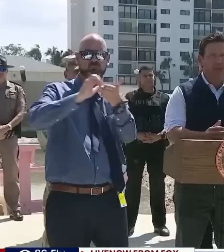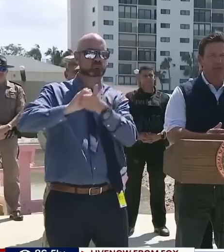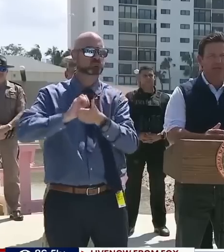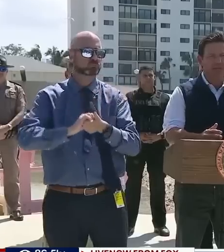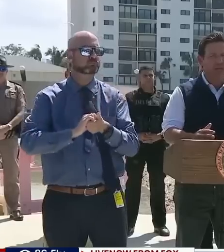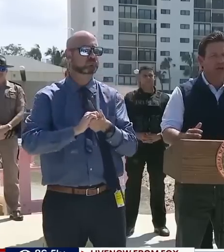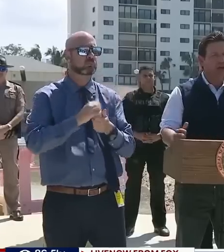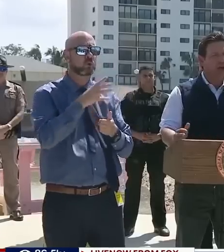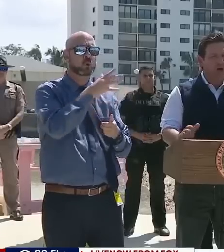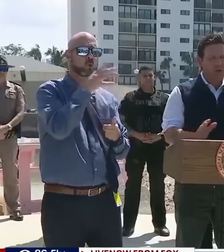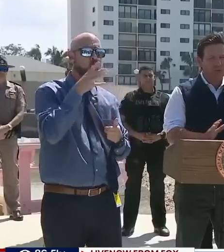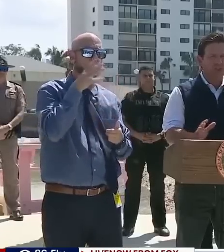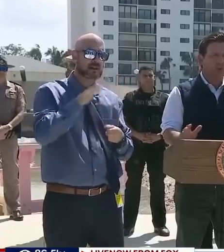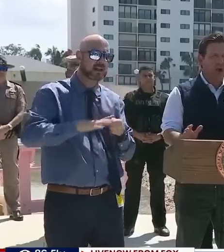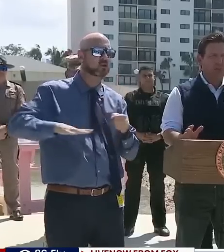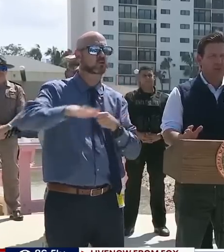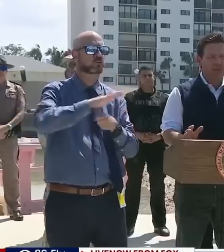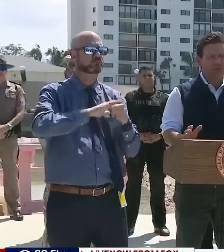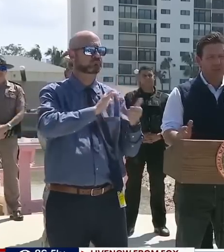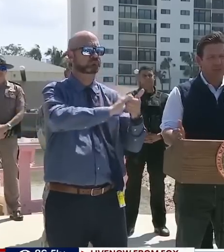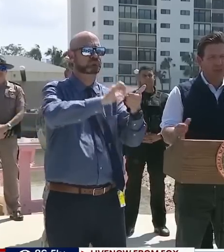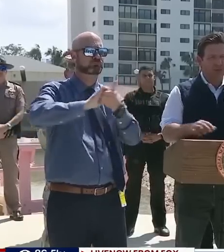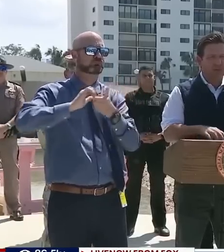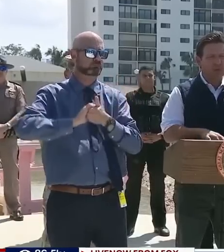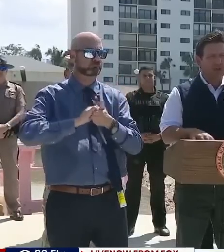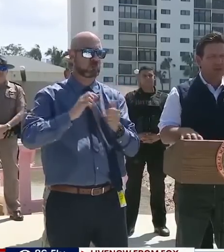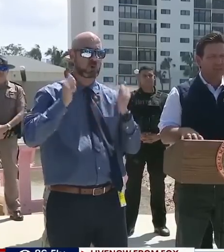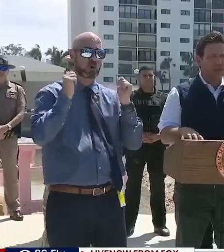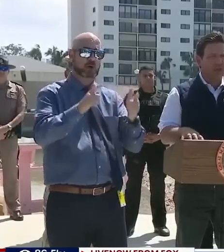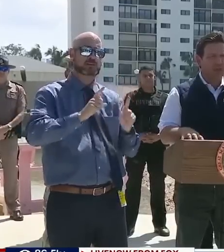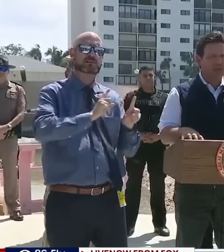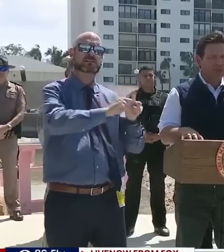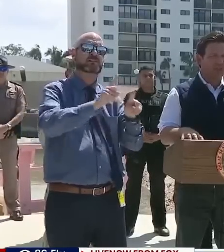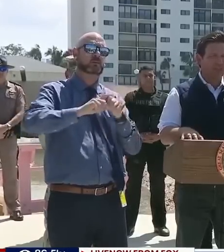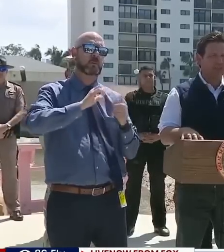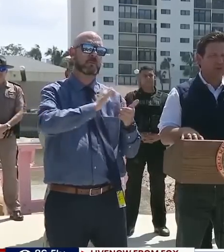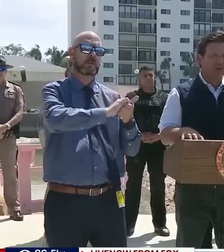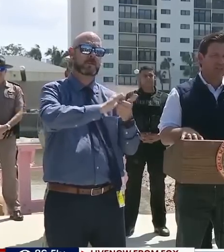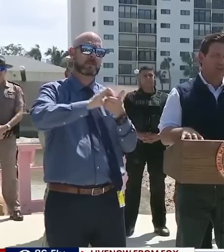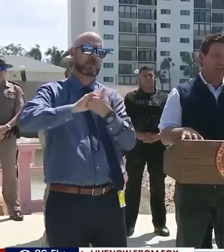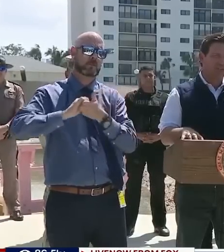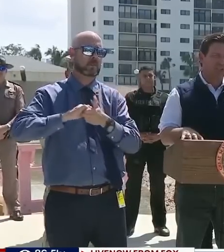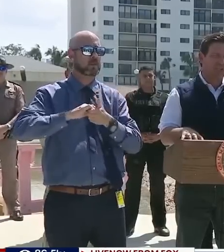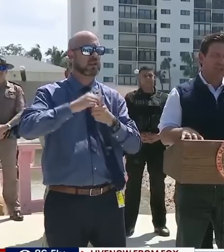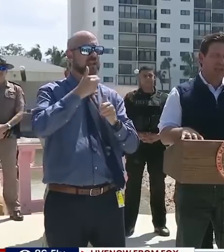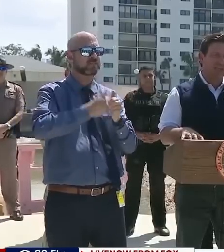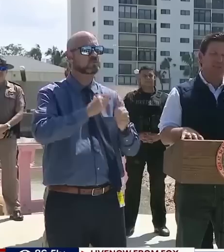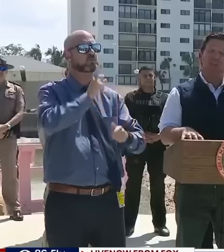from. the private companies like Duke. and FPL and to the municipal. cooperatives the rural